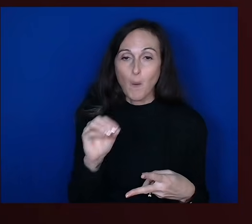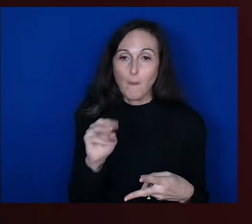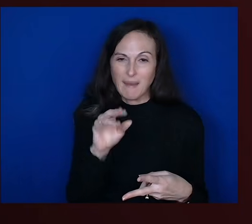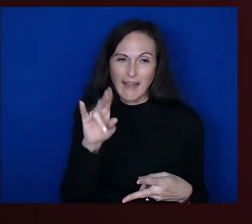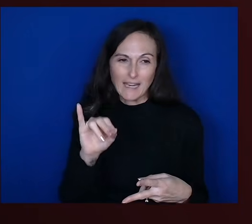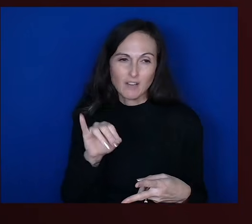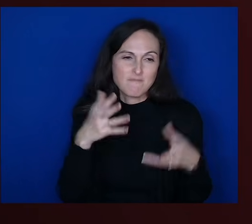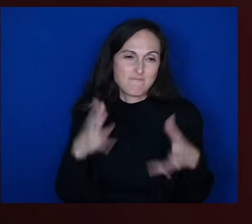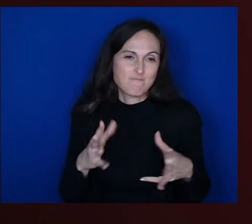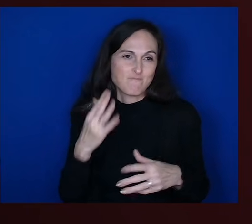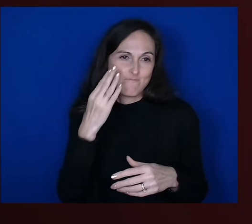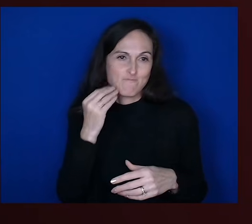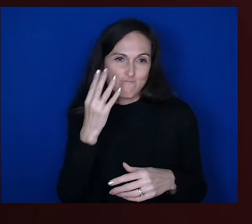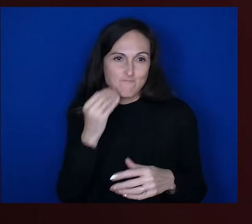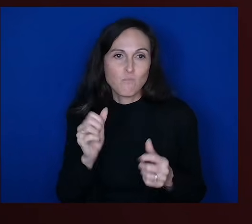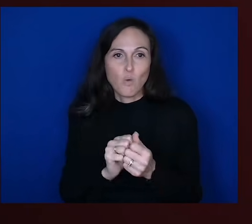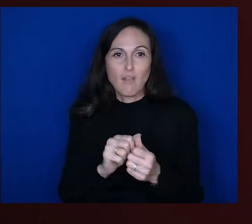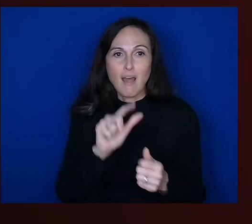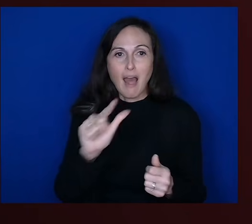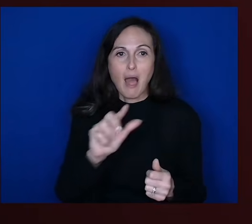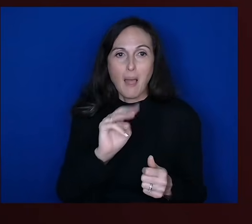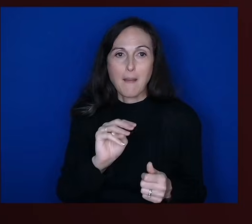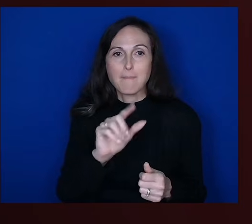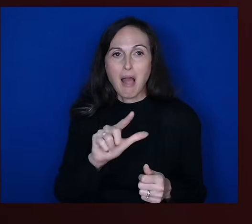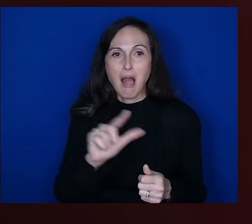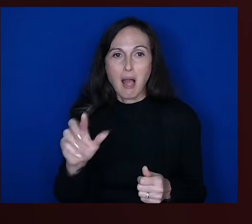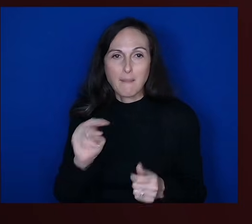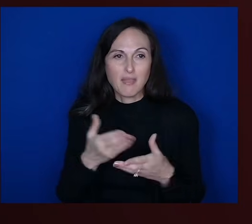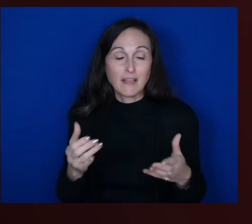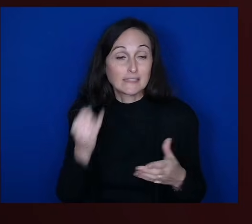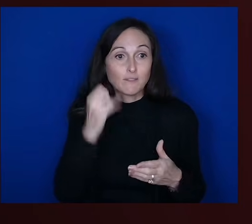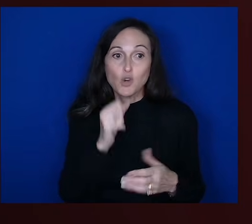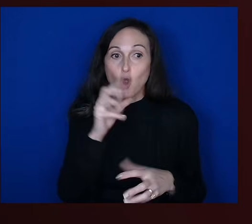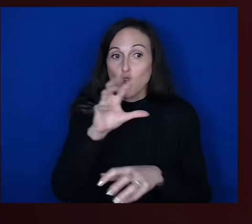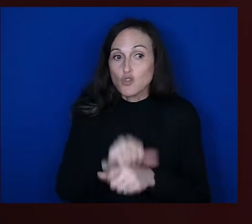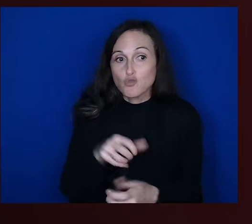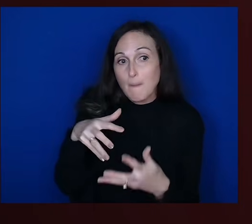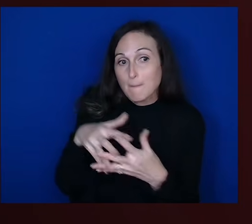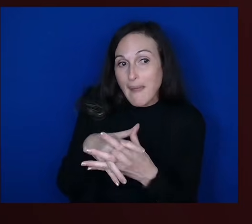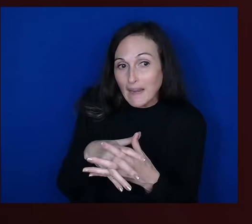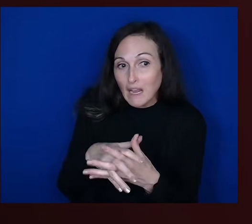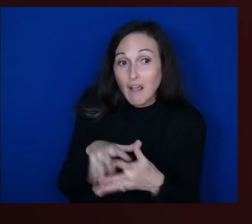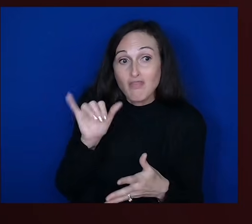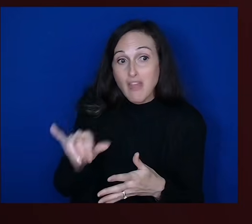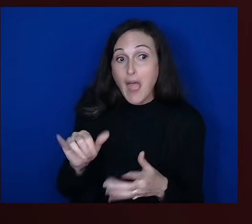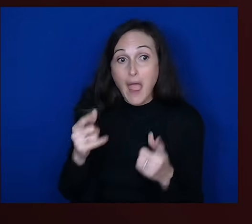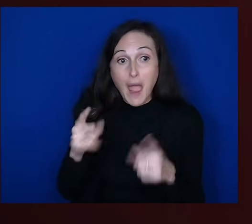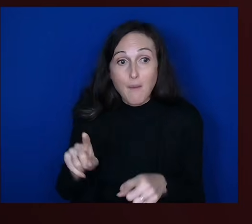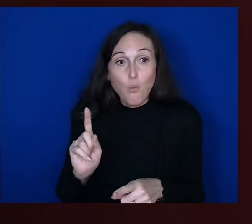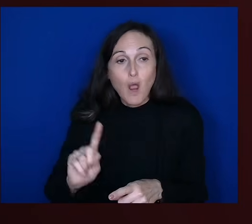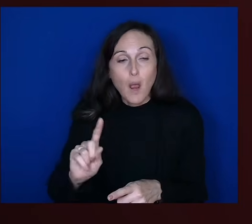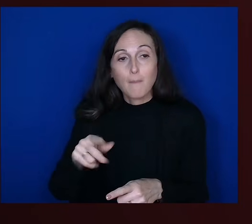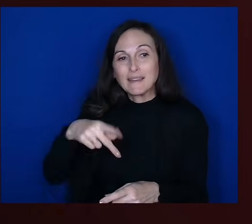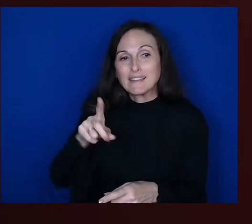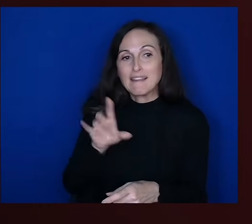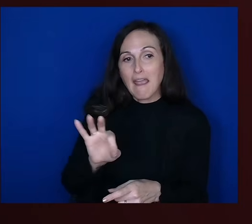If you're not used to embeddings, this is where we ingest PDFs into, and it stores that information as vector data.